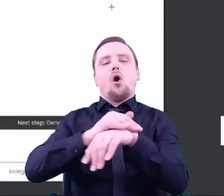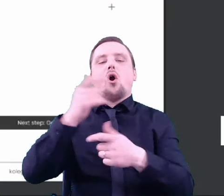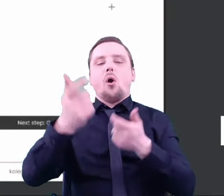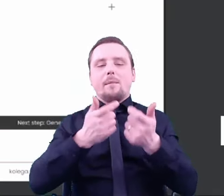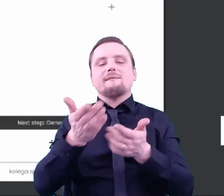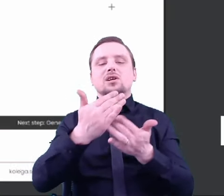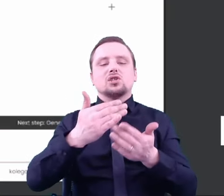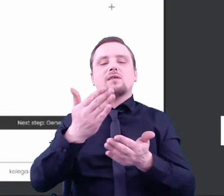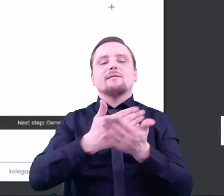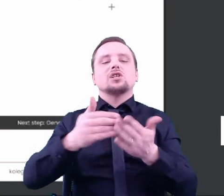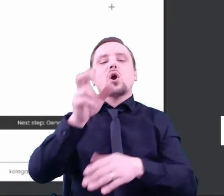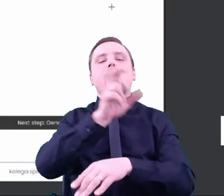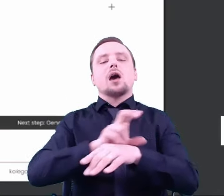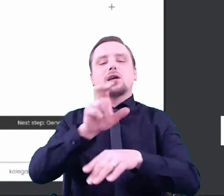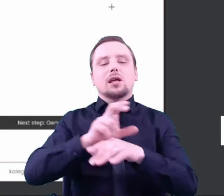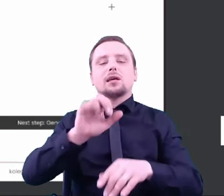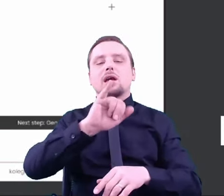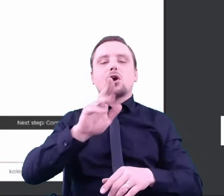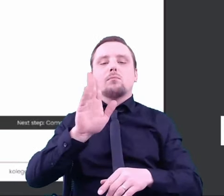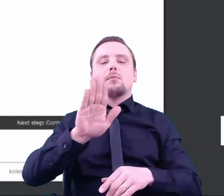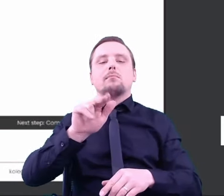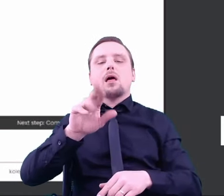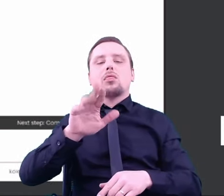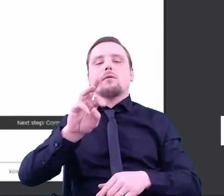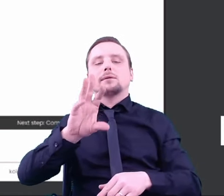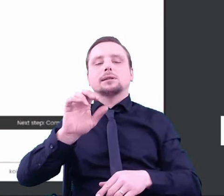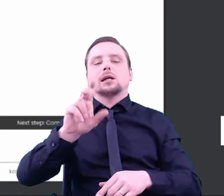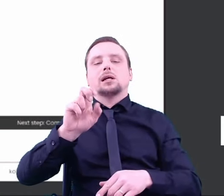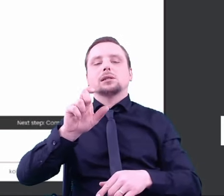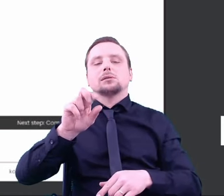Jakub Bladowski, Kacper Radziszewski, and Robert Juchnevic.